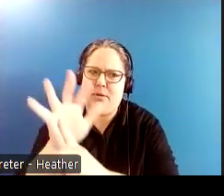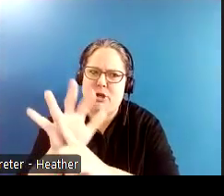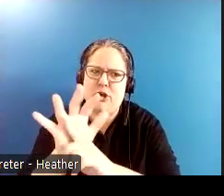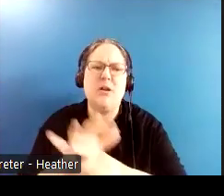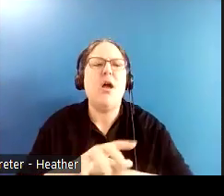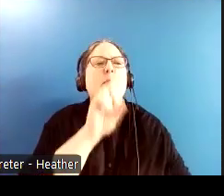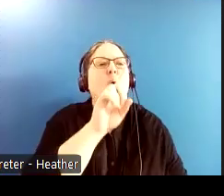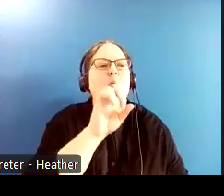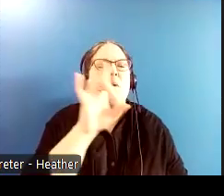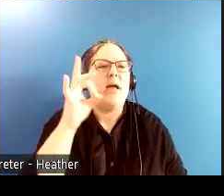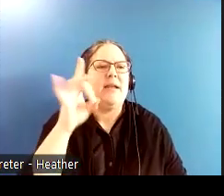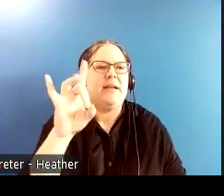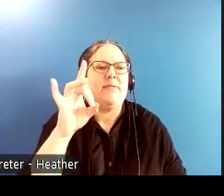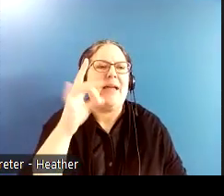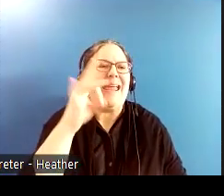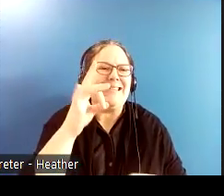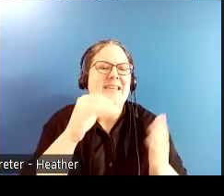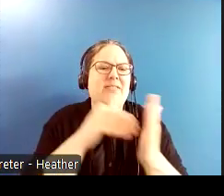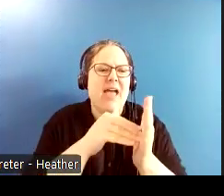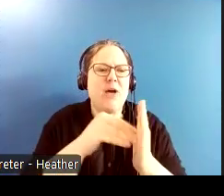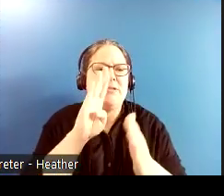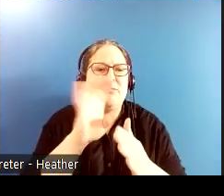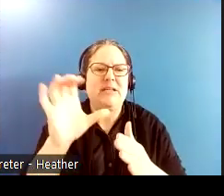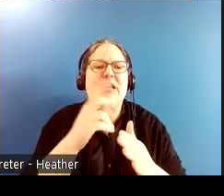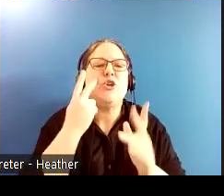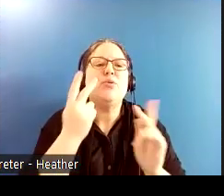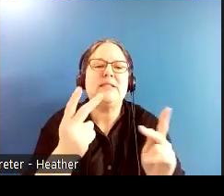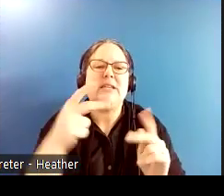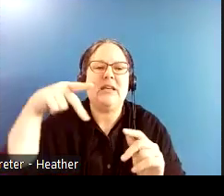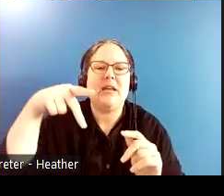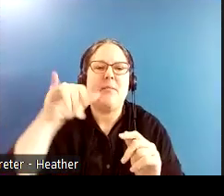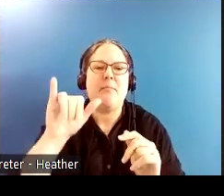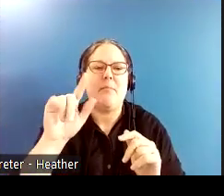we see Pythagorean triples counted up over and over and over again. So the Pythagoreans were